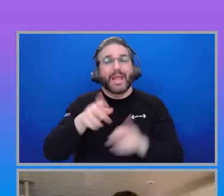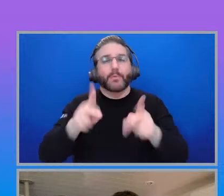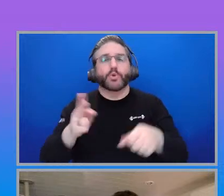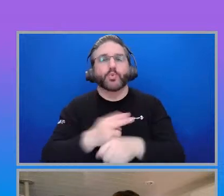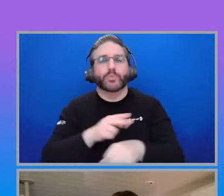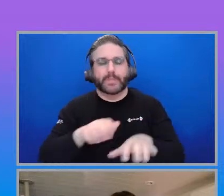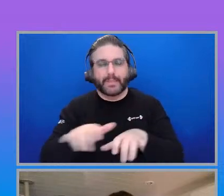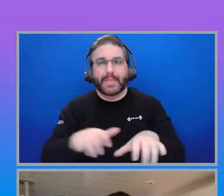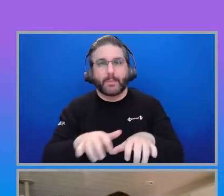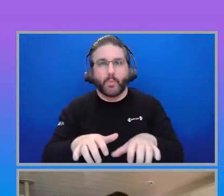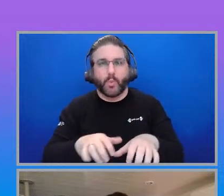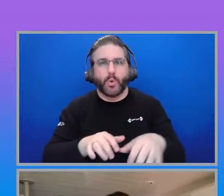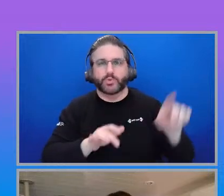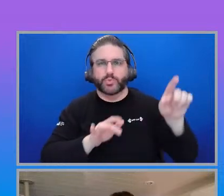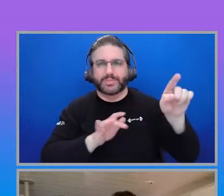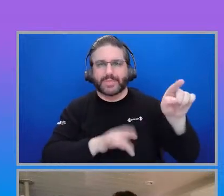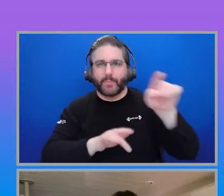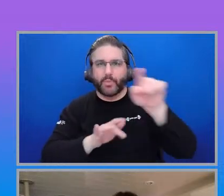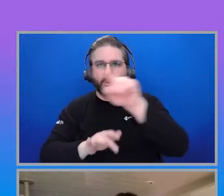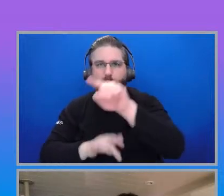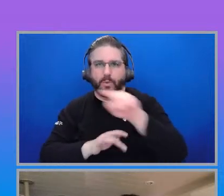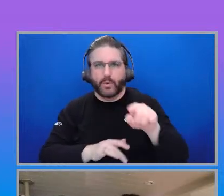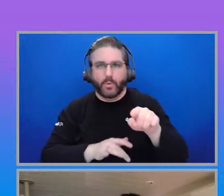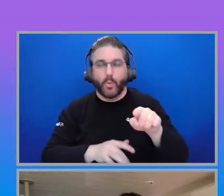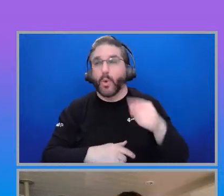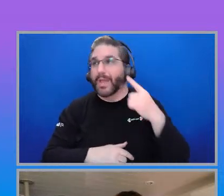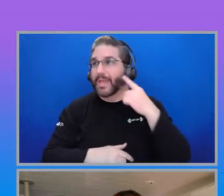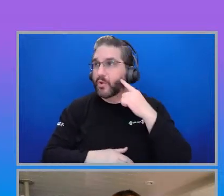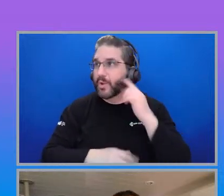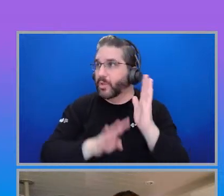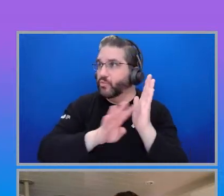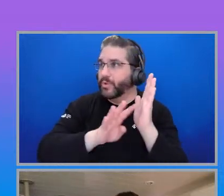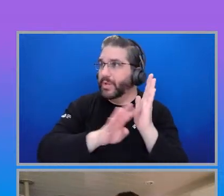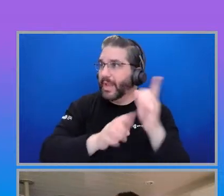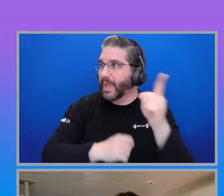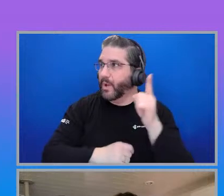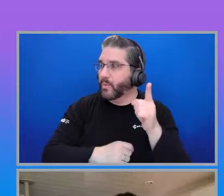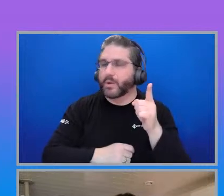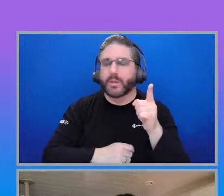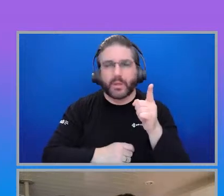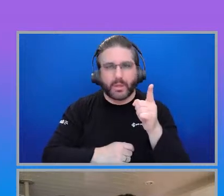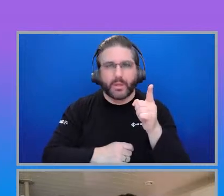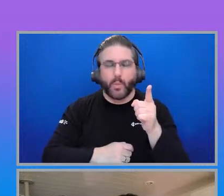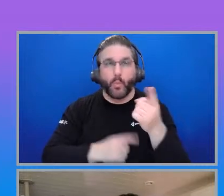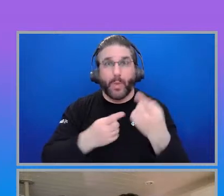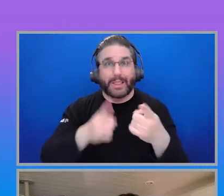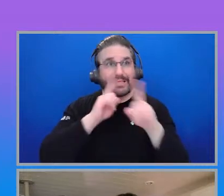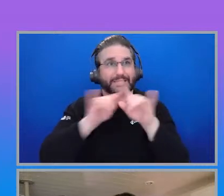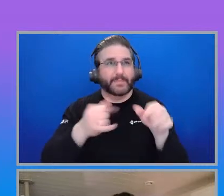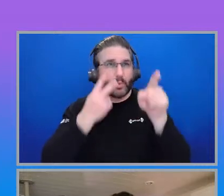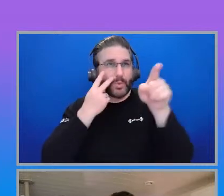navigating around the document or having the content read out while they can see it on the screen, is going to have a